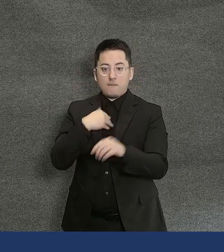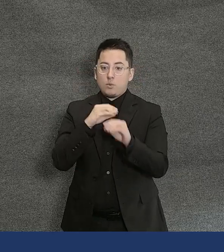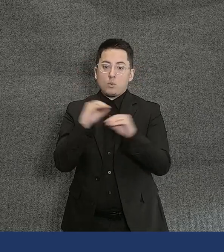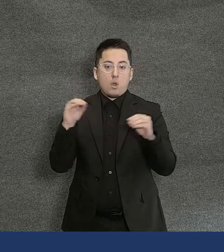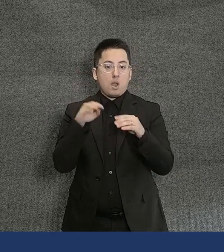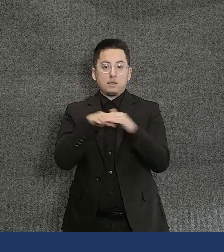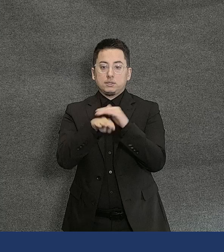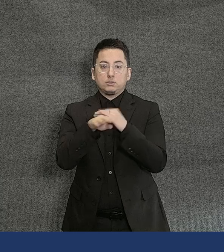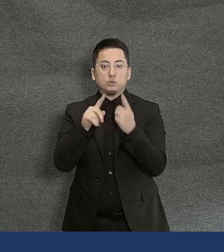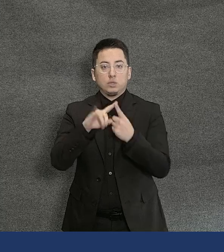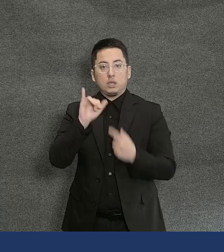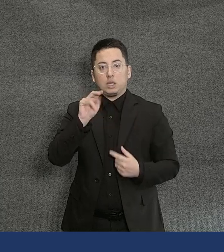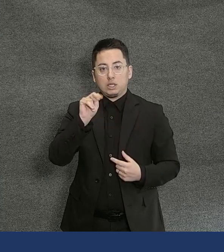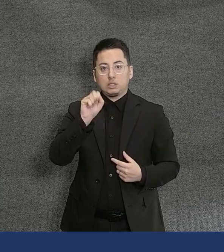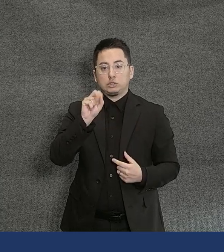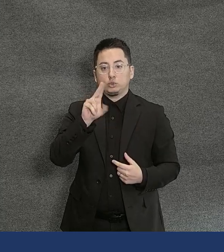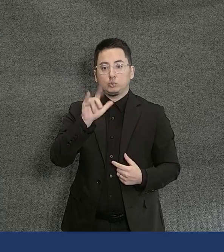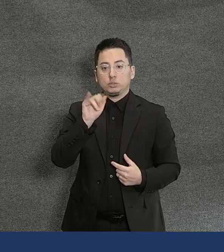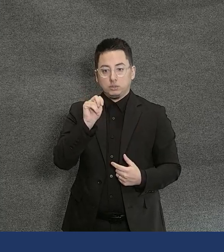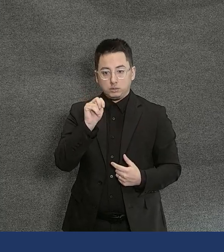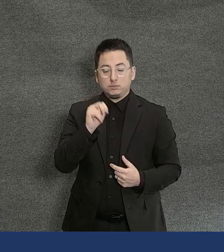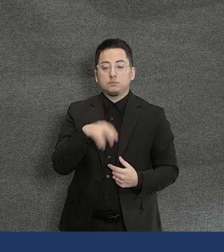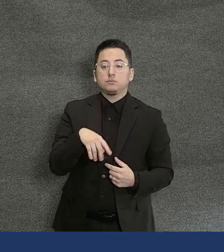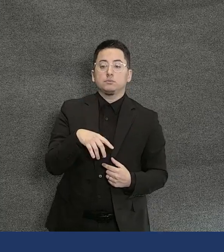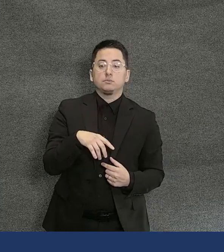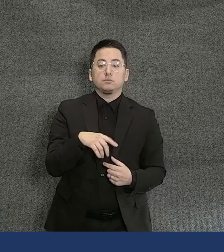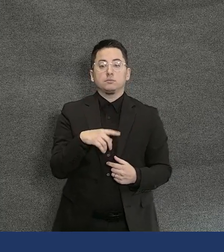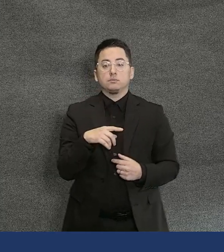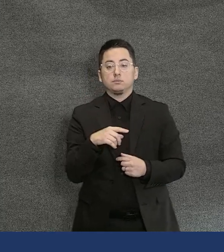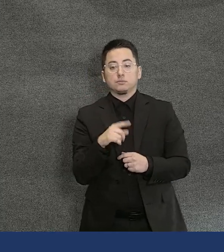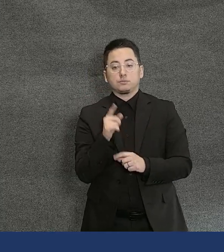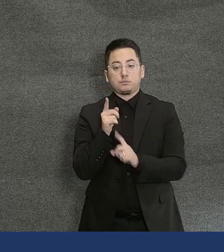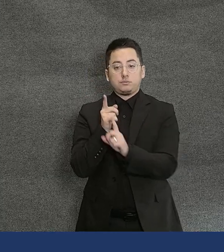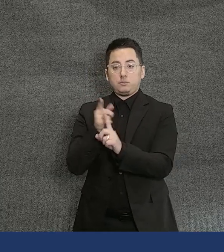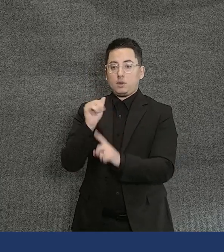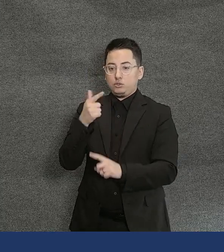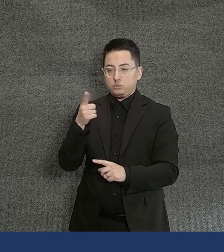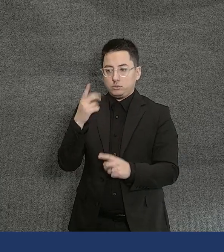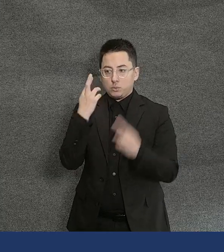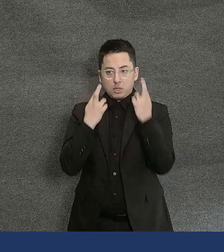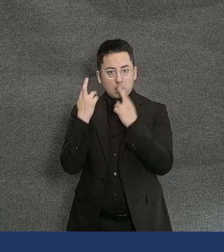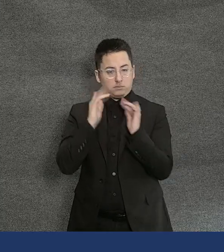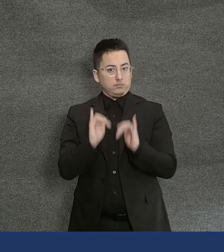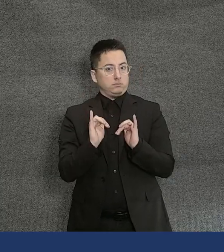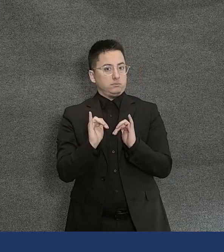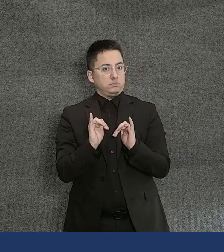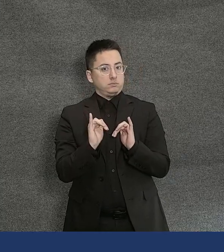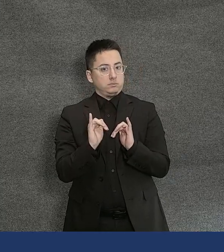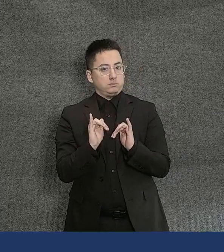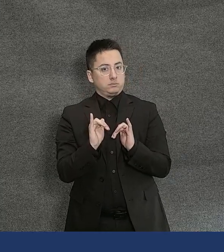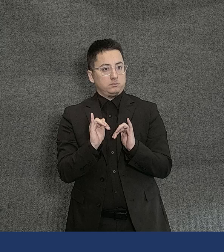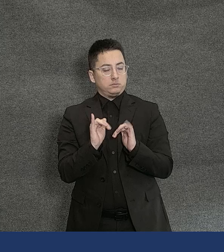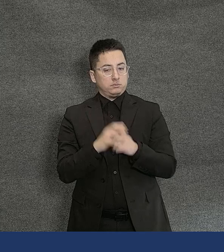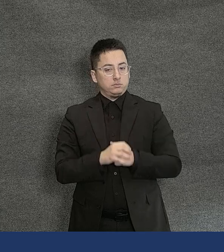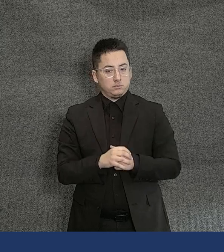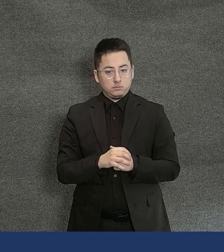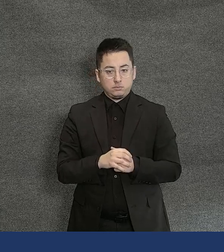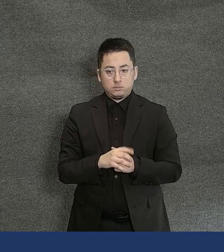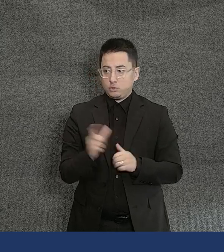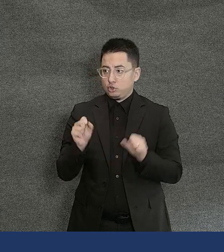And he realized that he could be very--